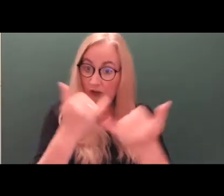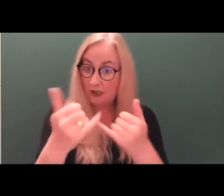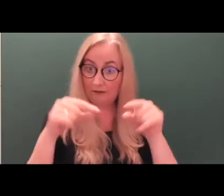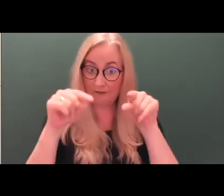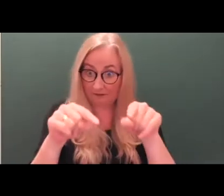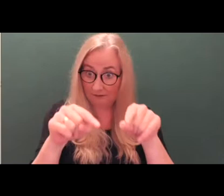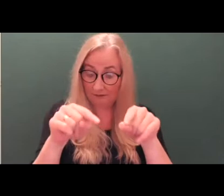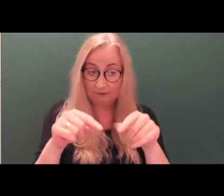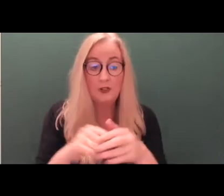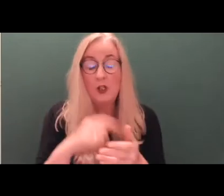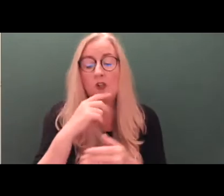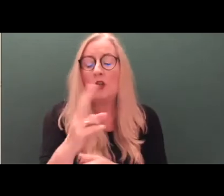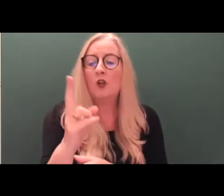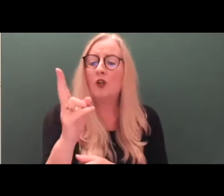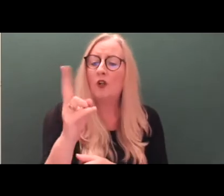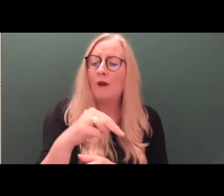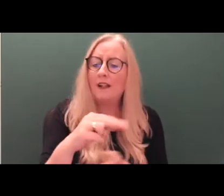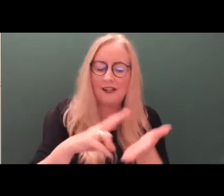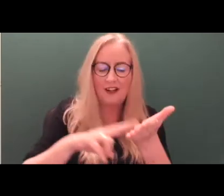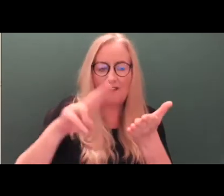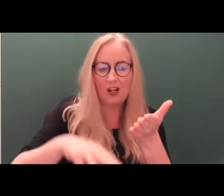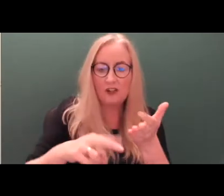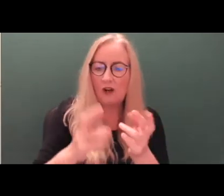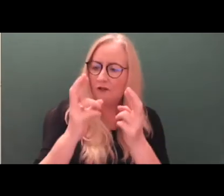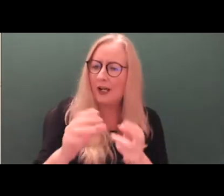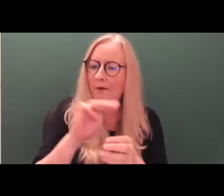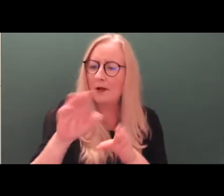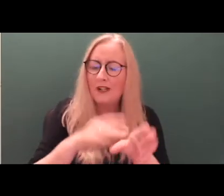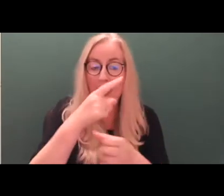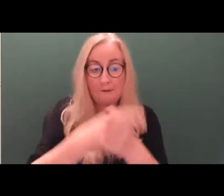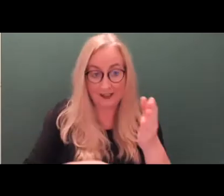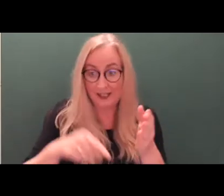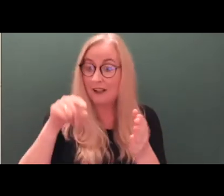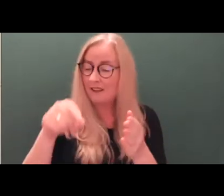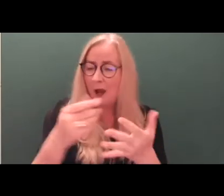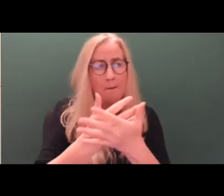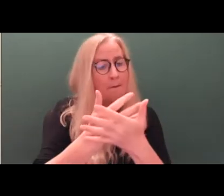The UN Convention on the Rights of People with Disabilities has for many years informed